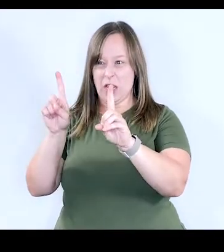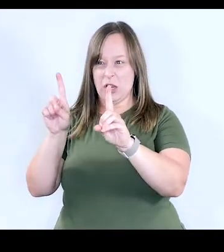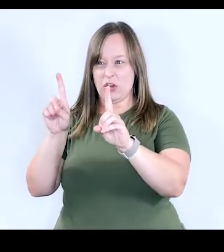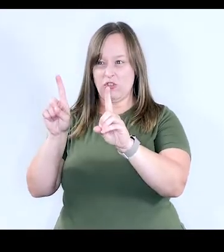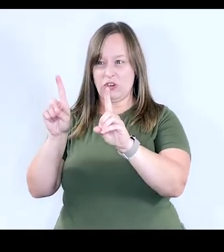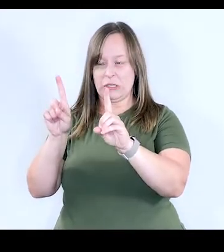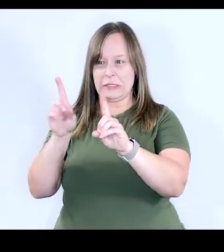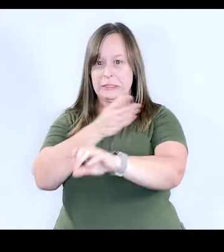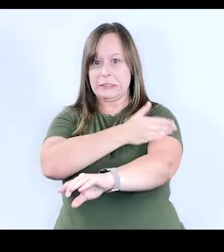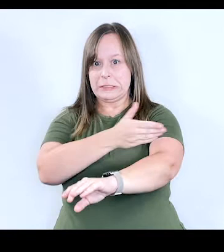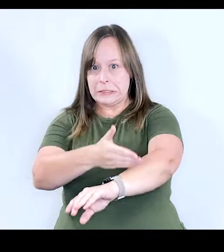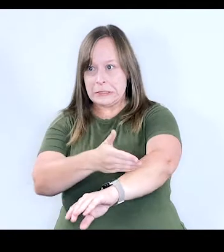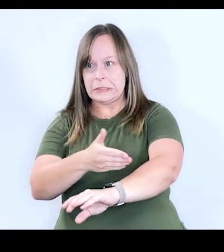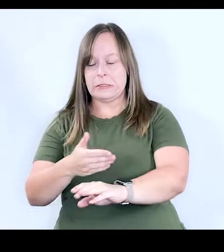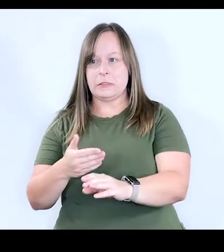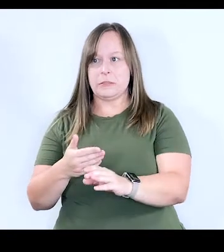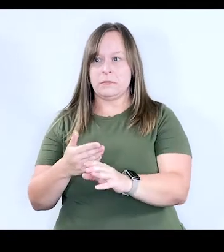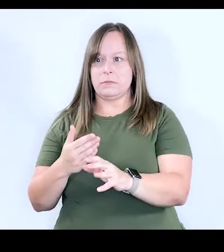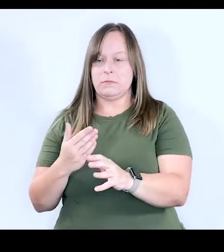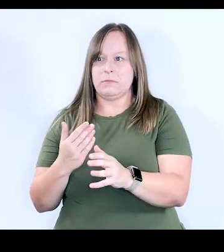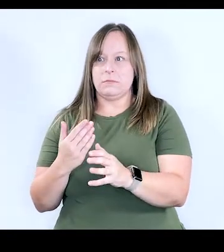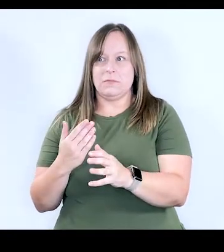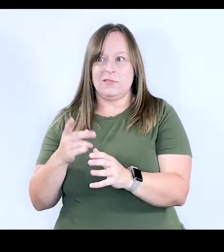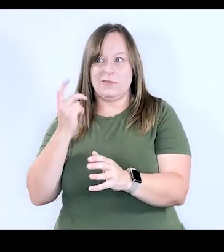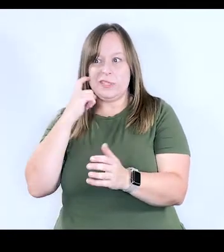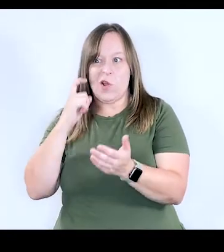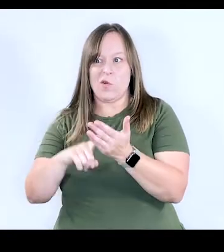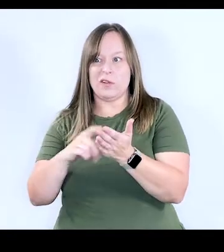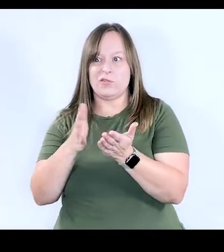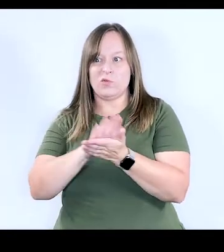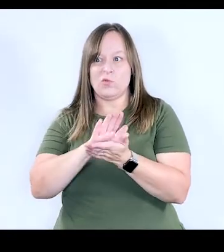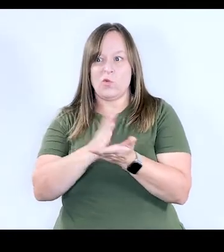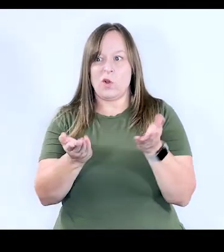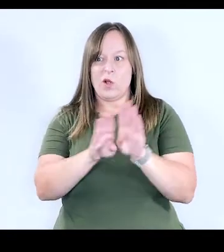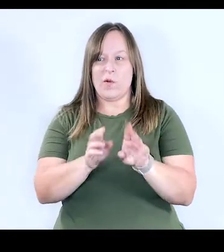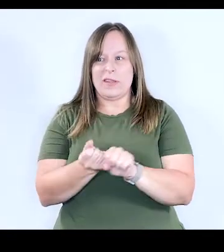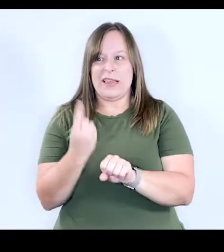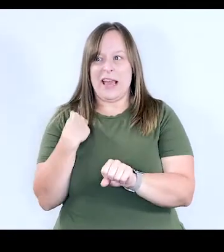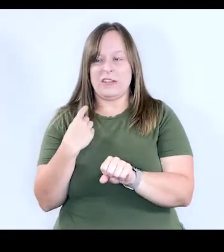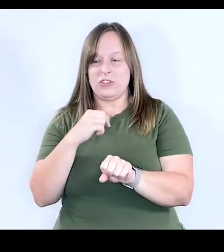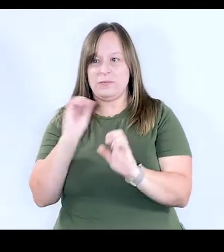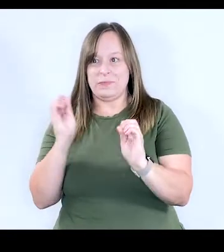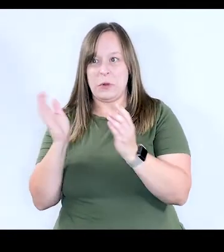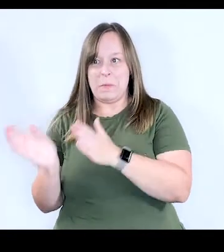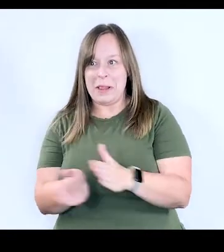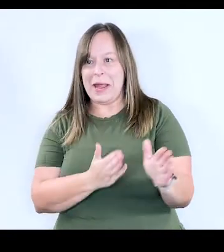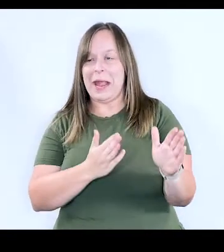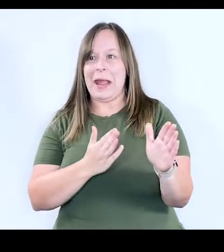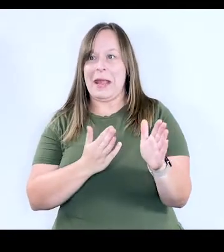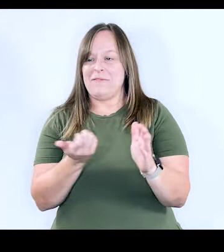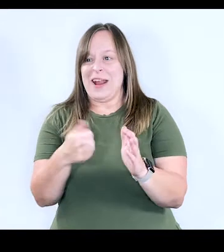deficits that we found as schools closed, and there really wasn't a plan for any student.